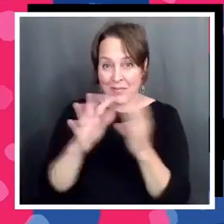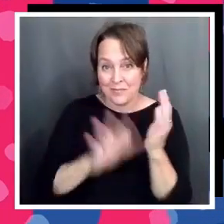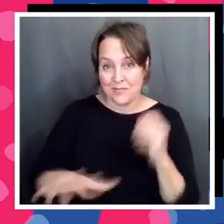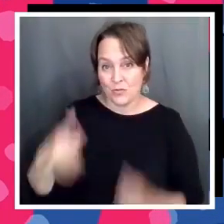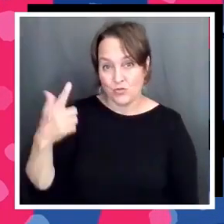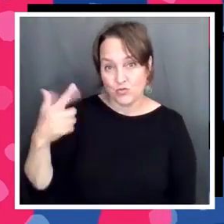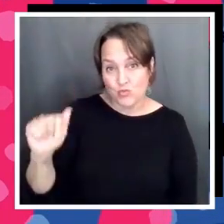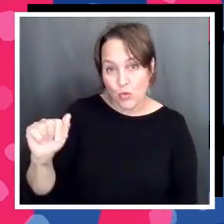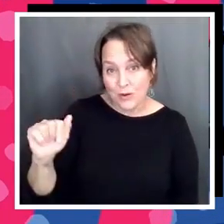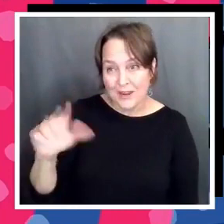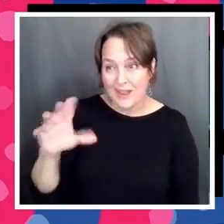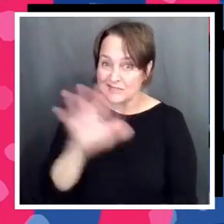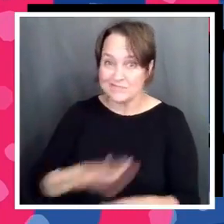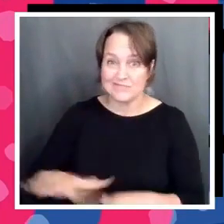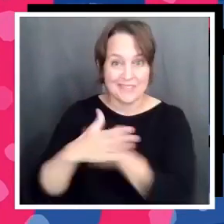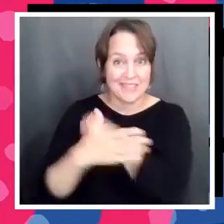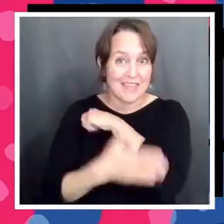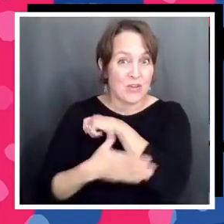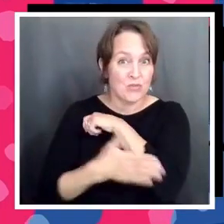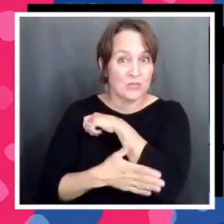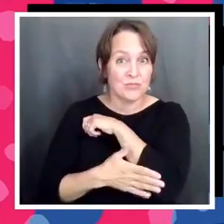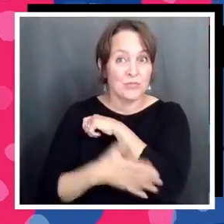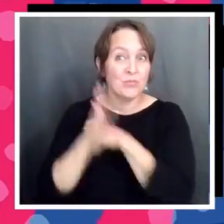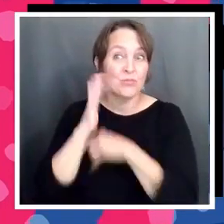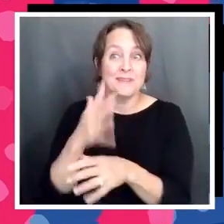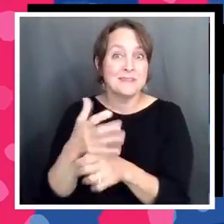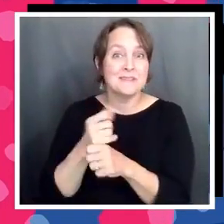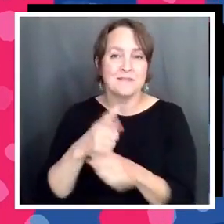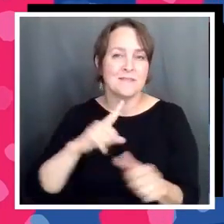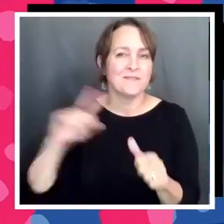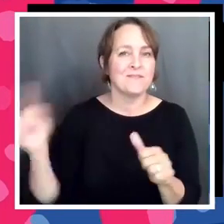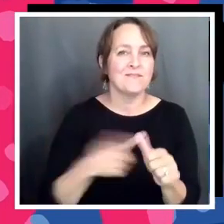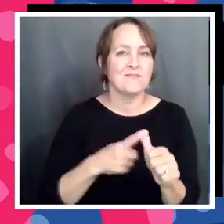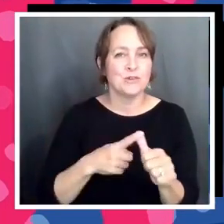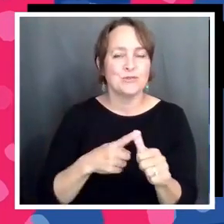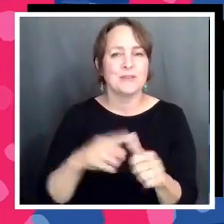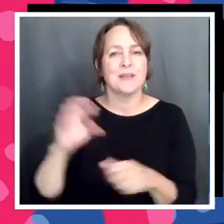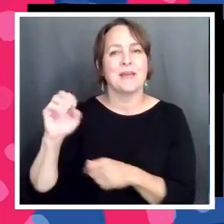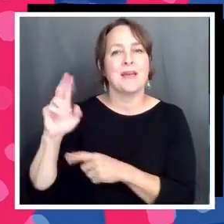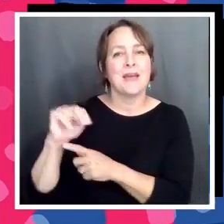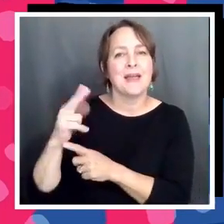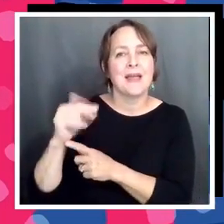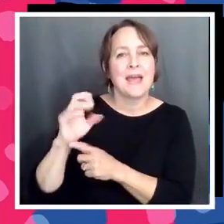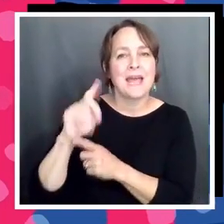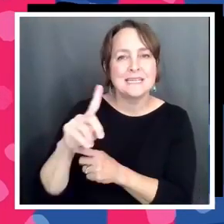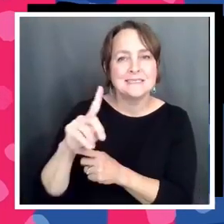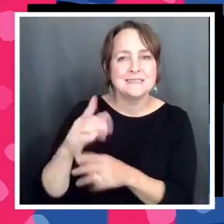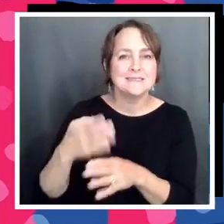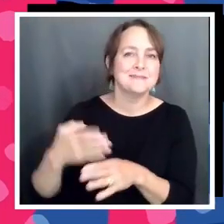ON JULY 15, SOMETHING ABSOLUTELY AMAZING IS GOING TO HAPPEN.